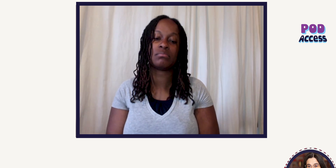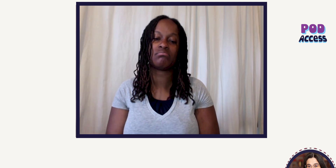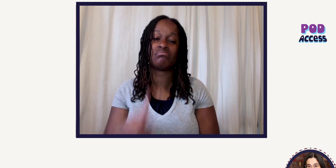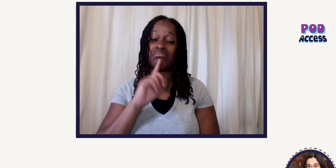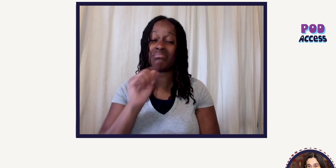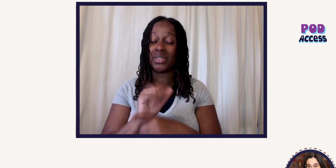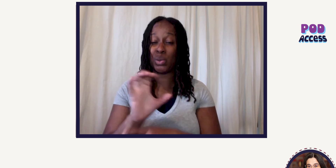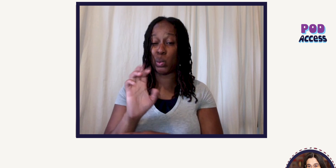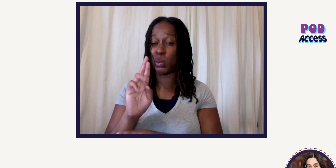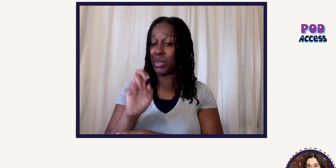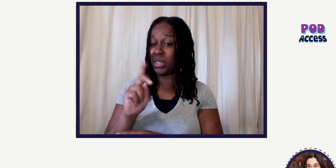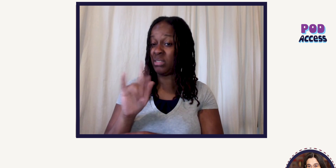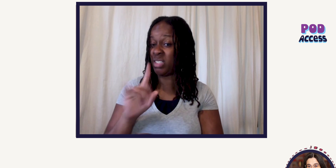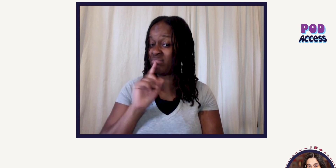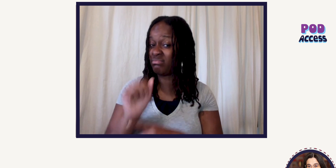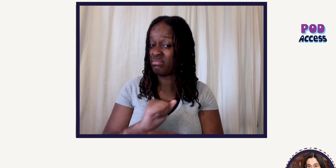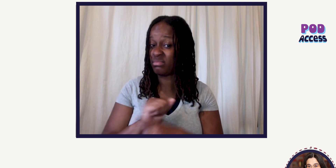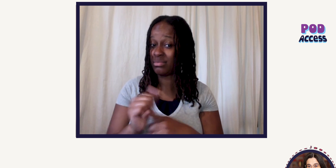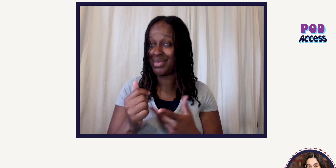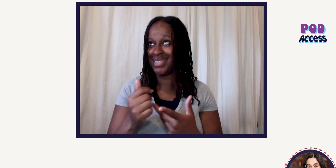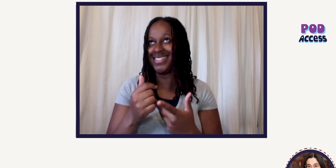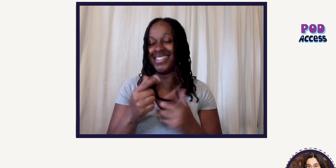It’s kind of creepy, actually, [giggles] from a marketing